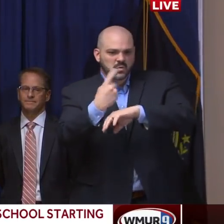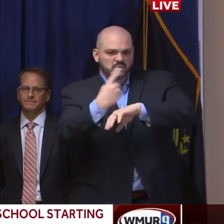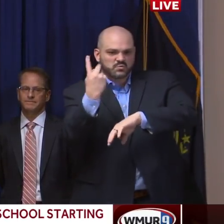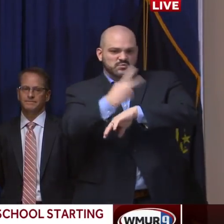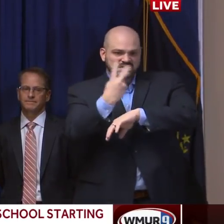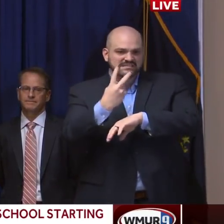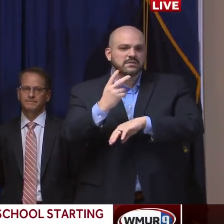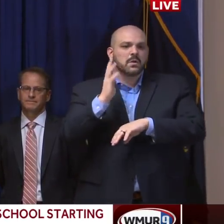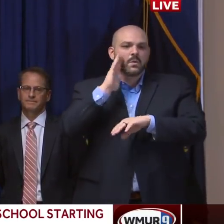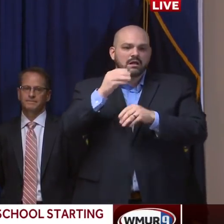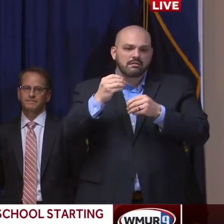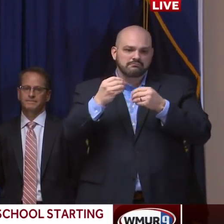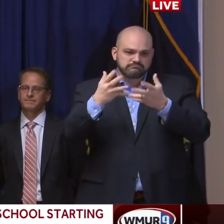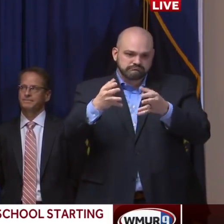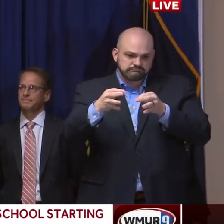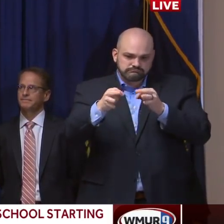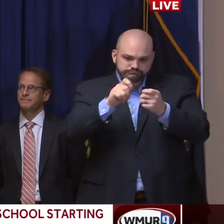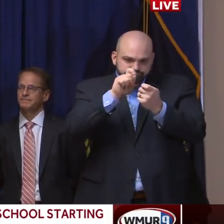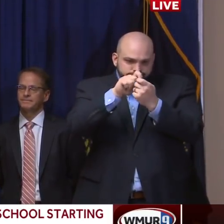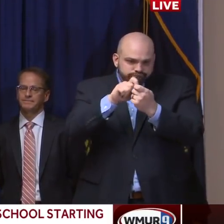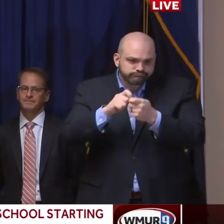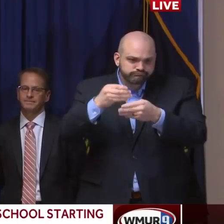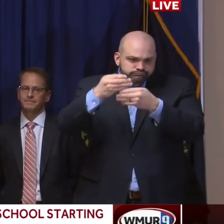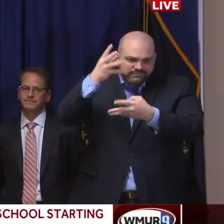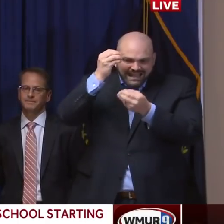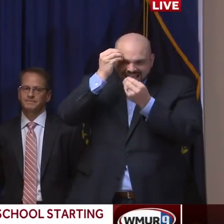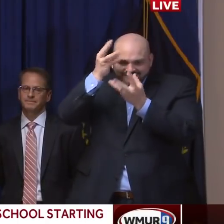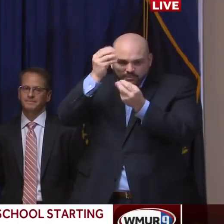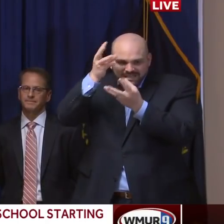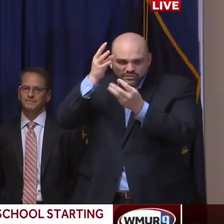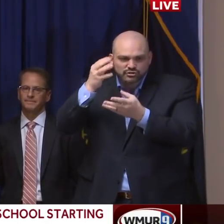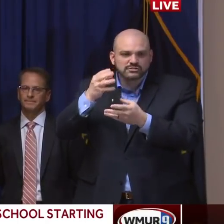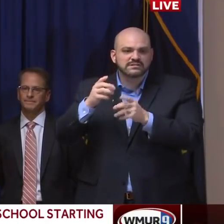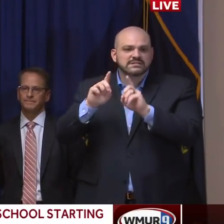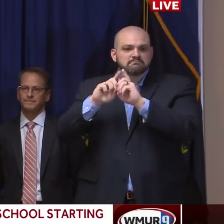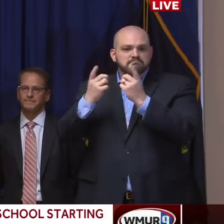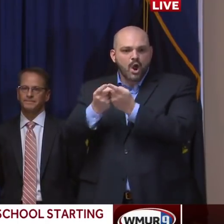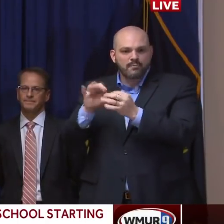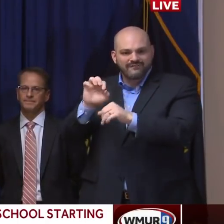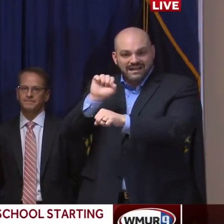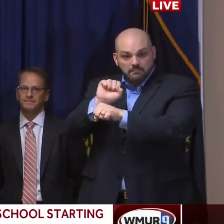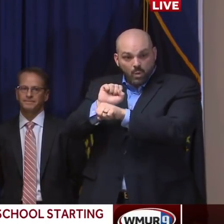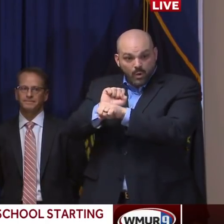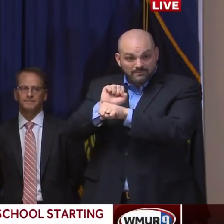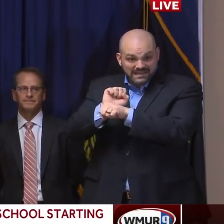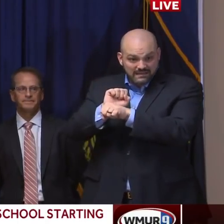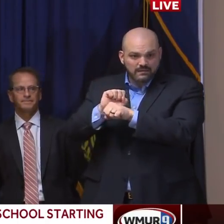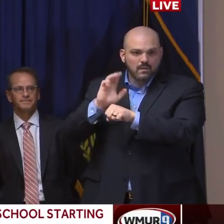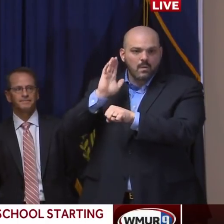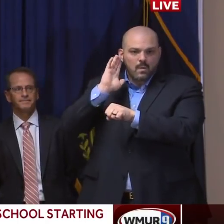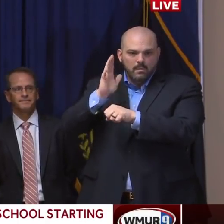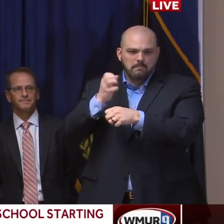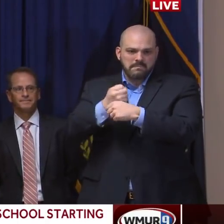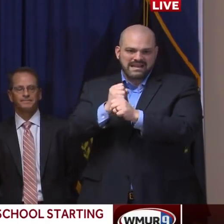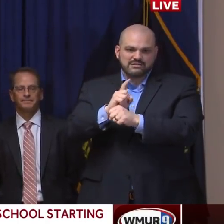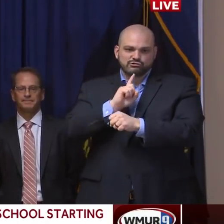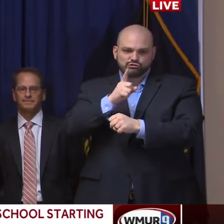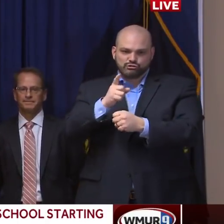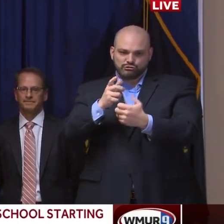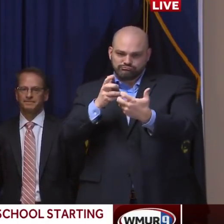THAT EXECUTIVE ORDER WILL BE ISSUED IN THE NEXT DAY OR SO. AT THAT TIME, WE WILL BE ABLE TO PROVIDE A LOT OF THE DETAILS.